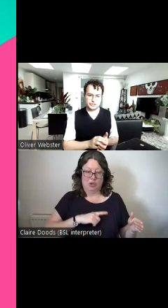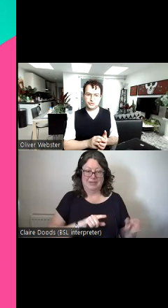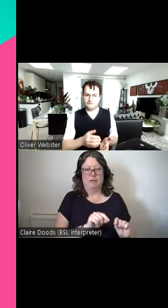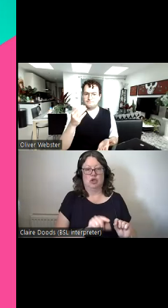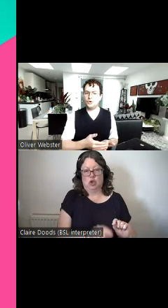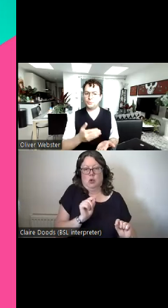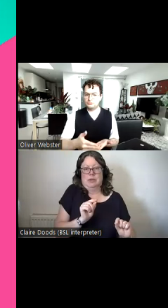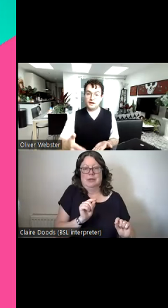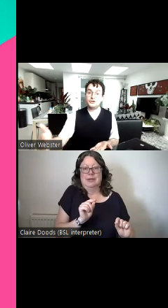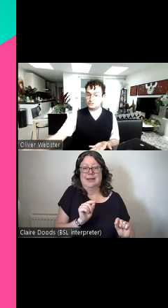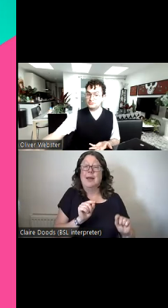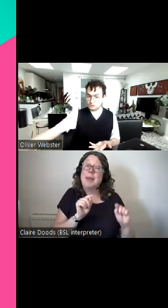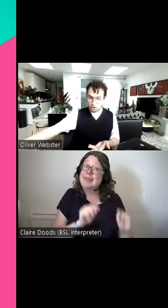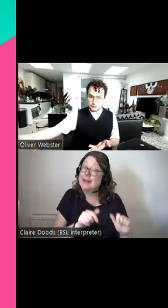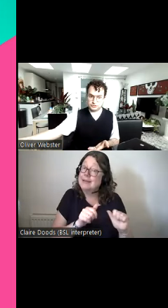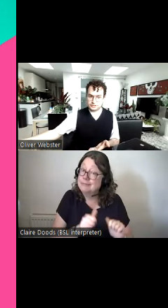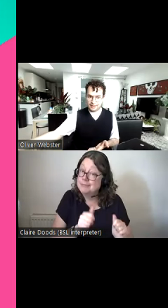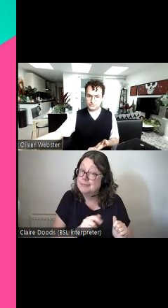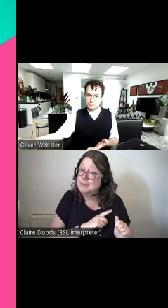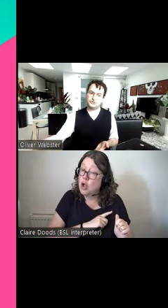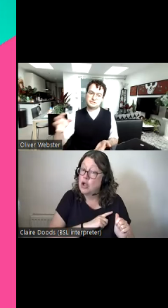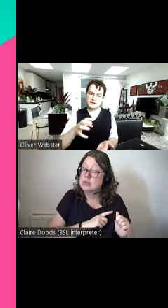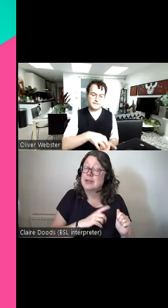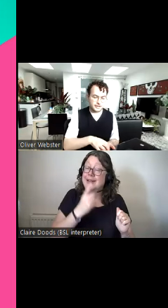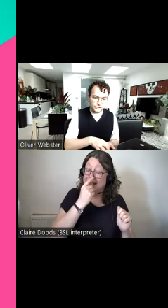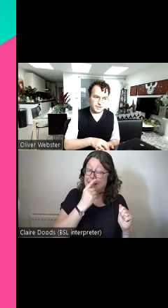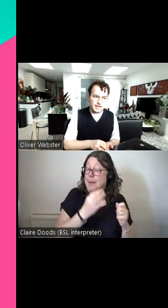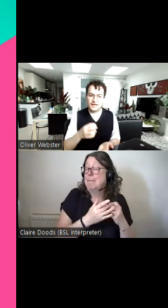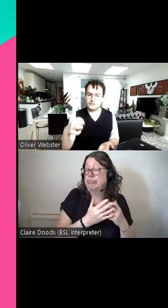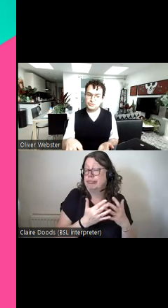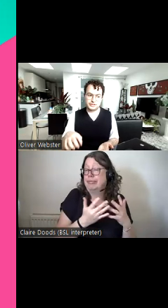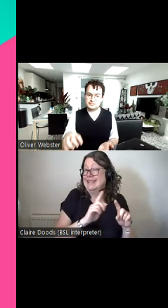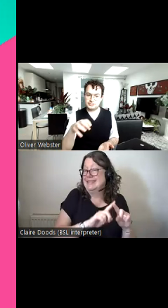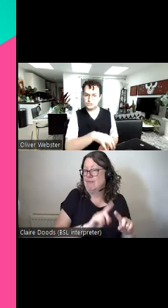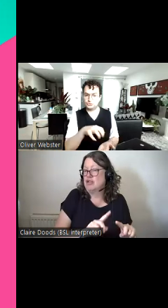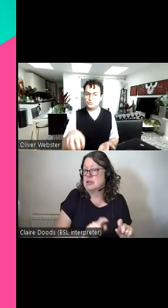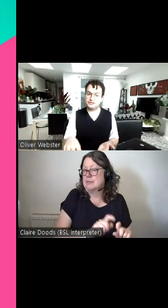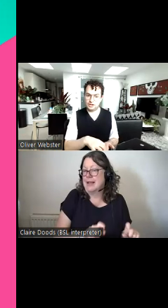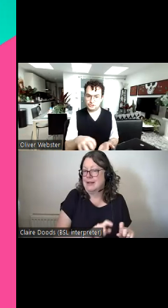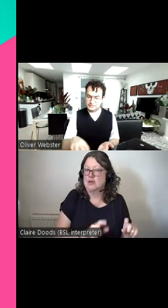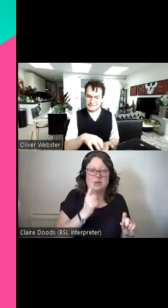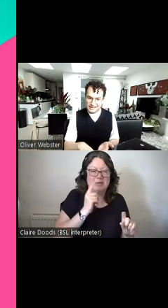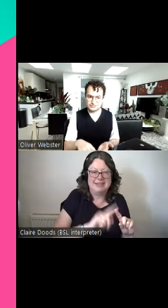that you can have multiple versions of closed captions for the same video, and the user gets to choose which version they like.